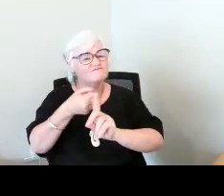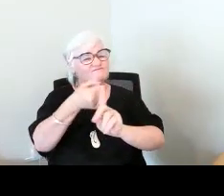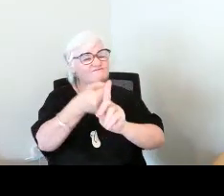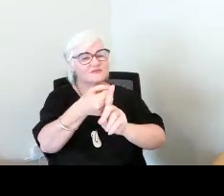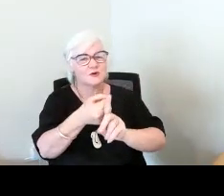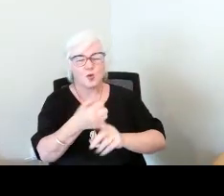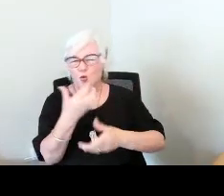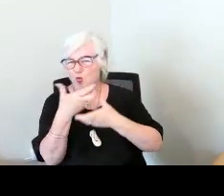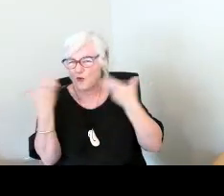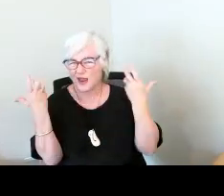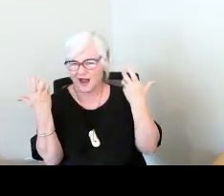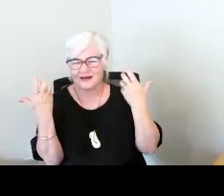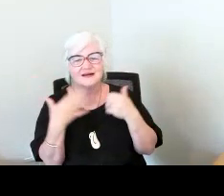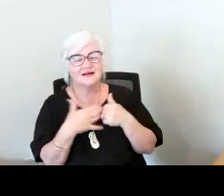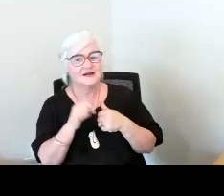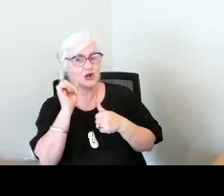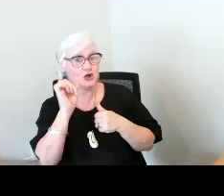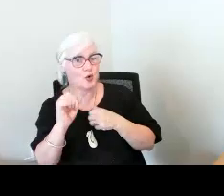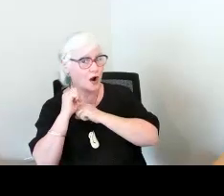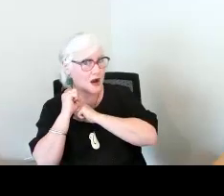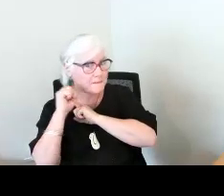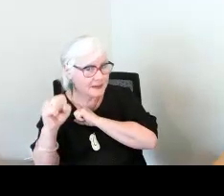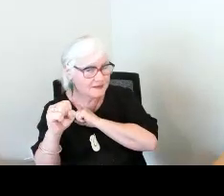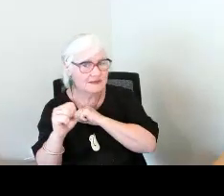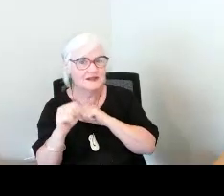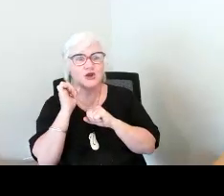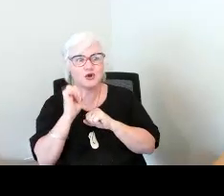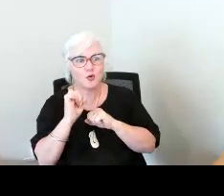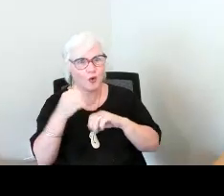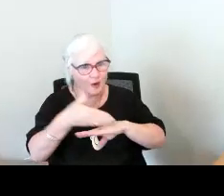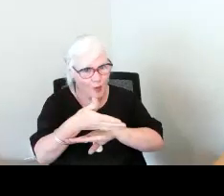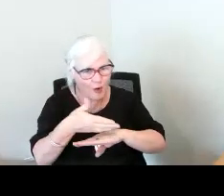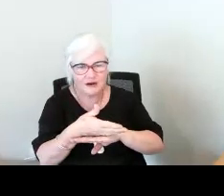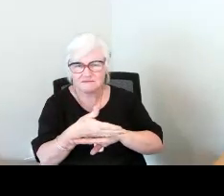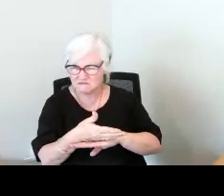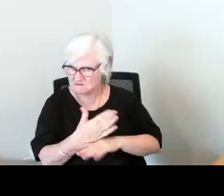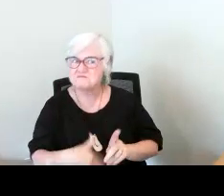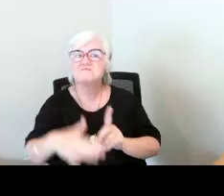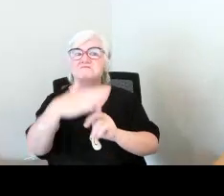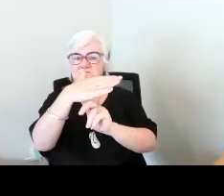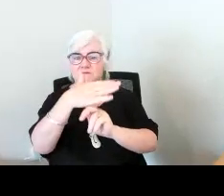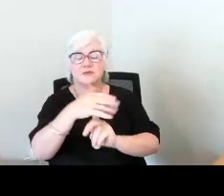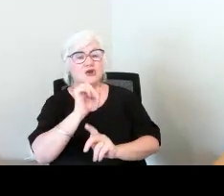to this role are second to none. This training has just given you the tools to do what you have been